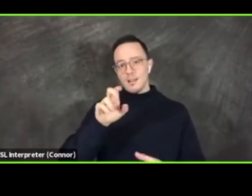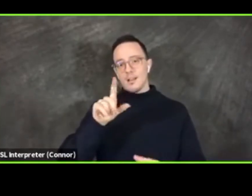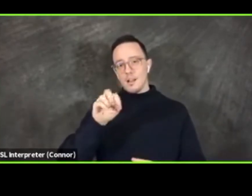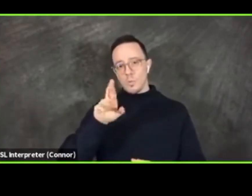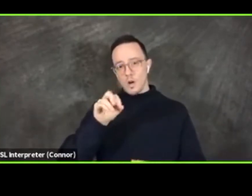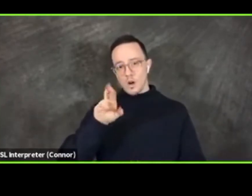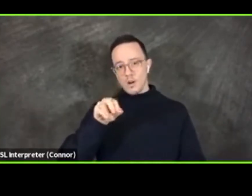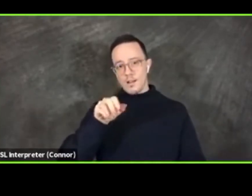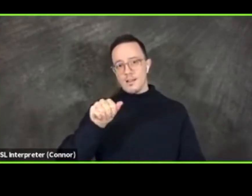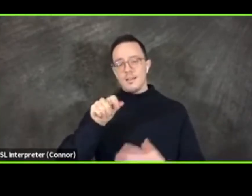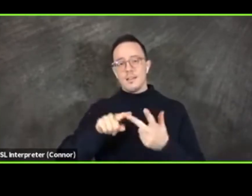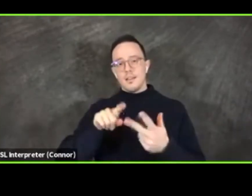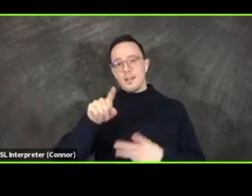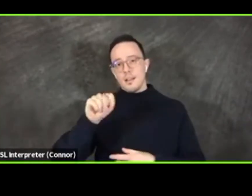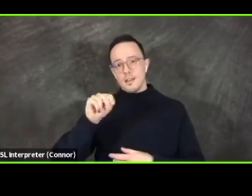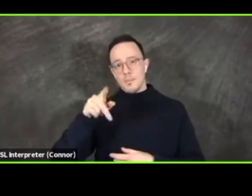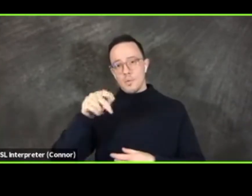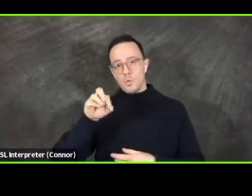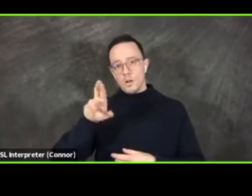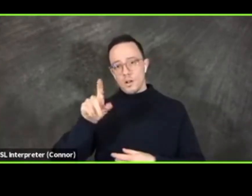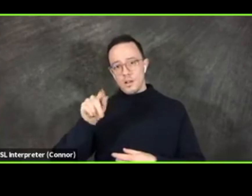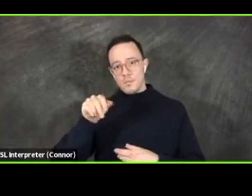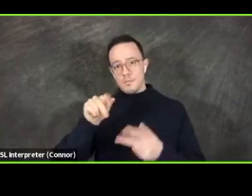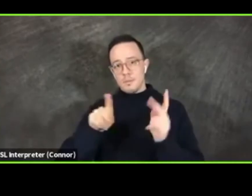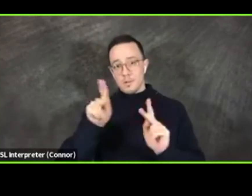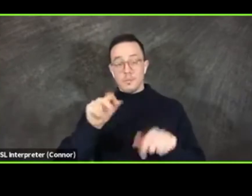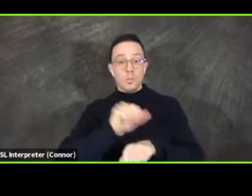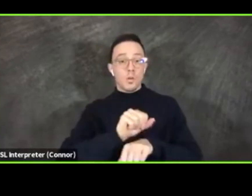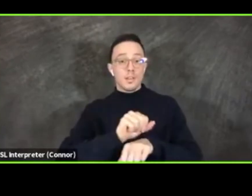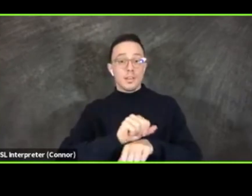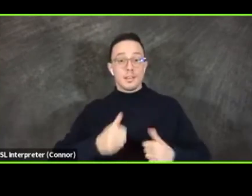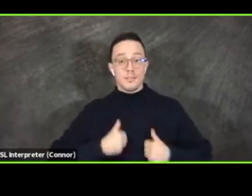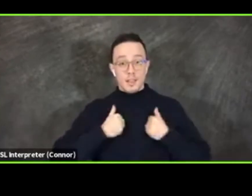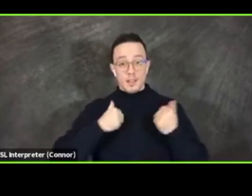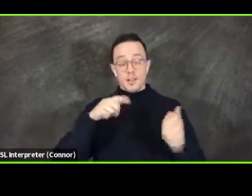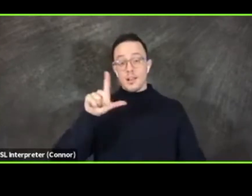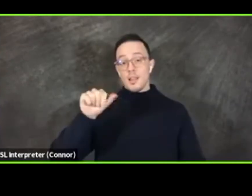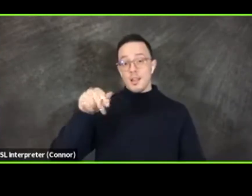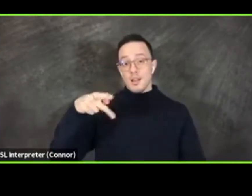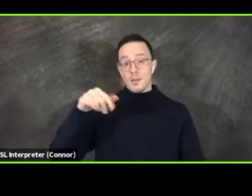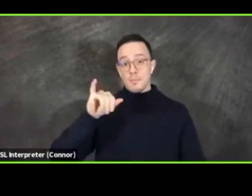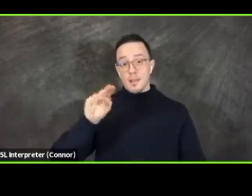I HAVE BEEN WORKING AND LIVING IN LENAPEHOKING TERRITORY FOR 15 YEARS NOW.